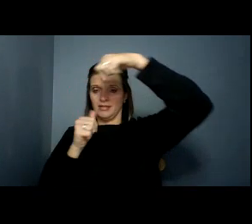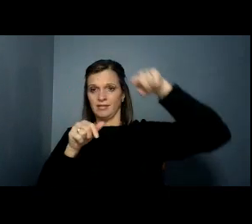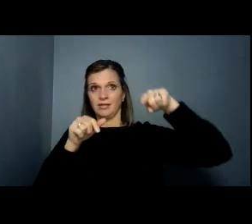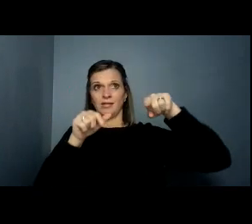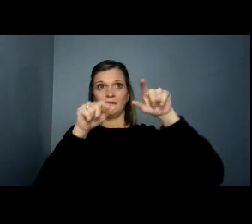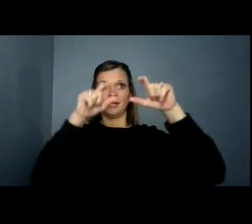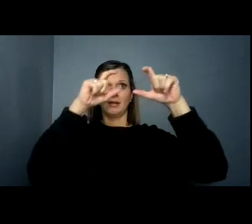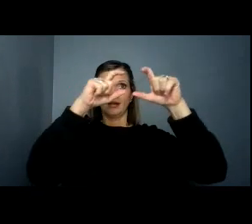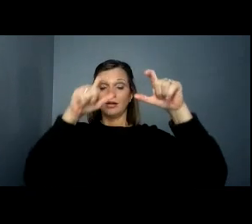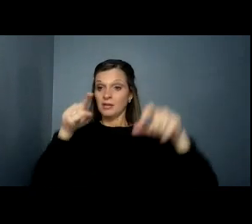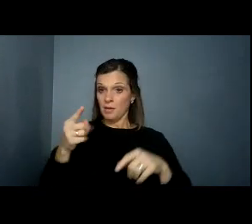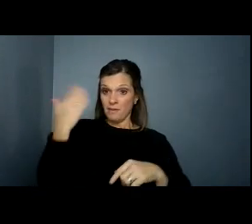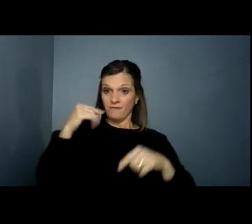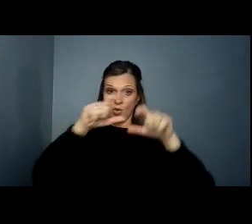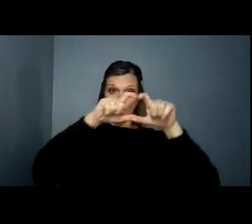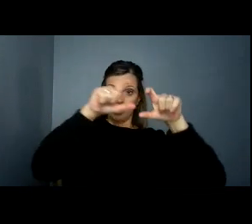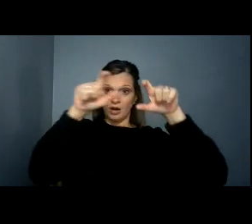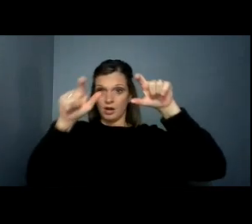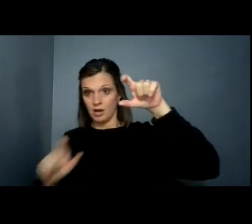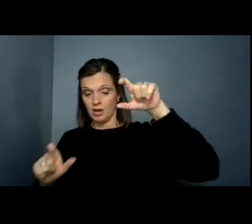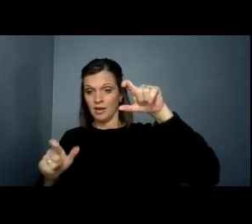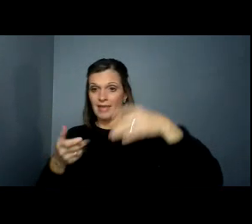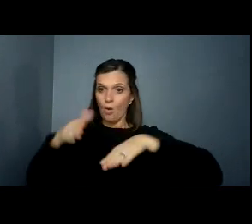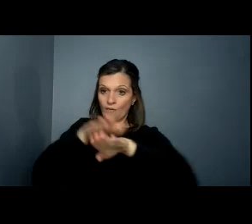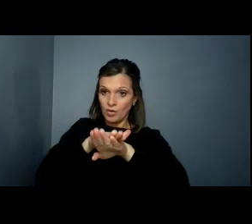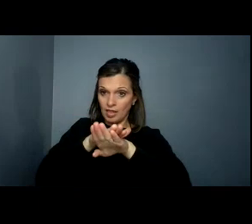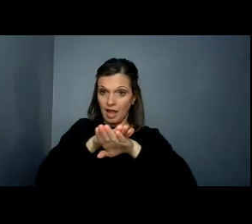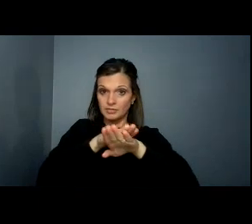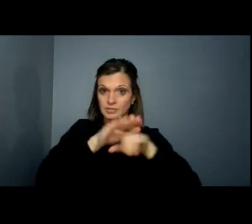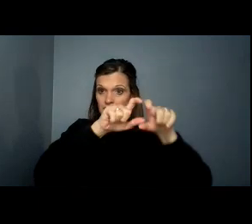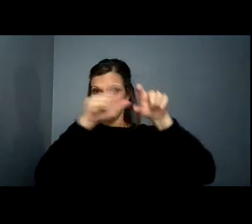Like they were right here. See that there's a separation now.